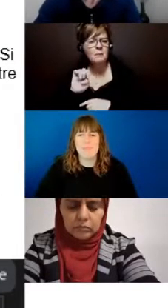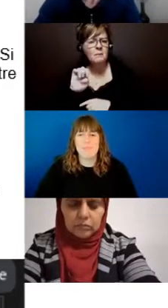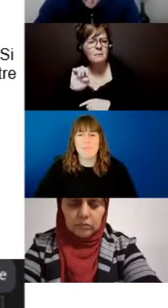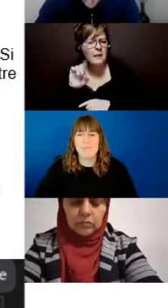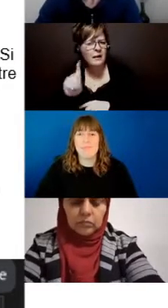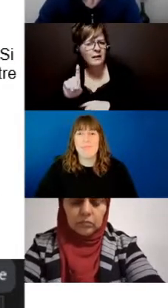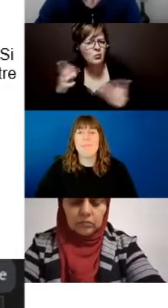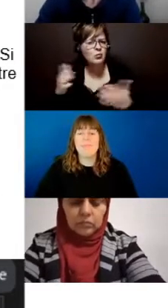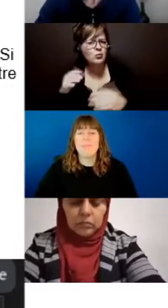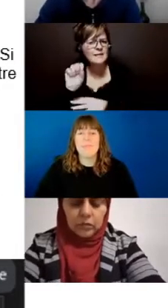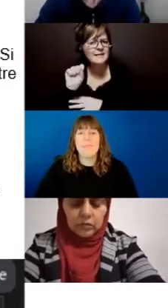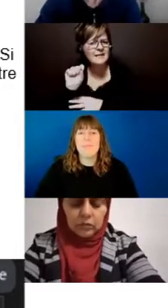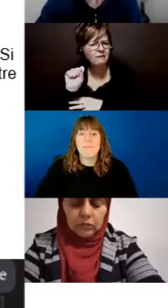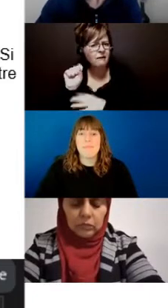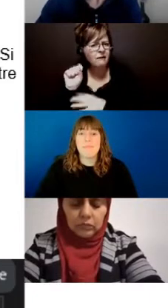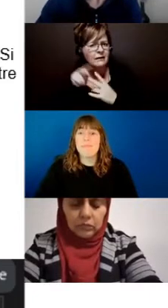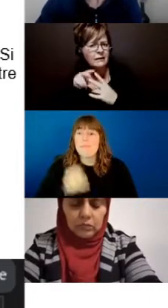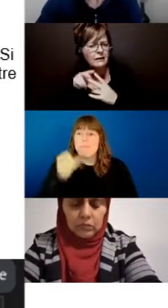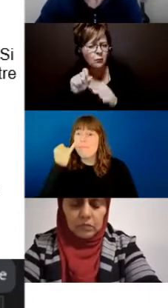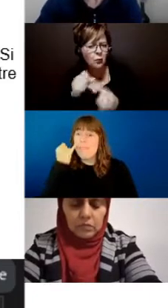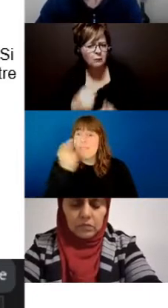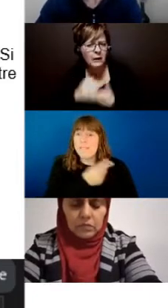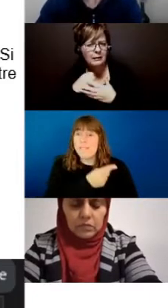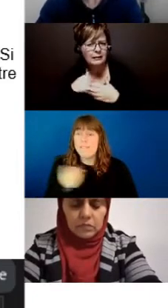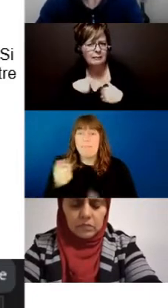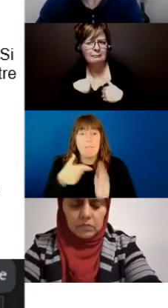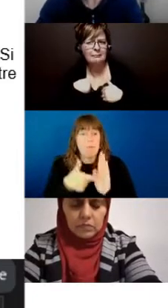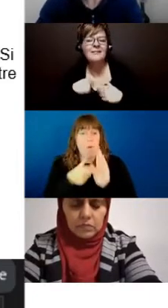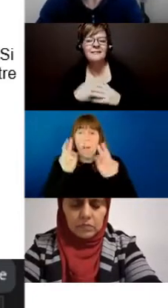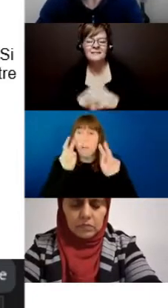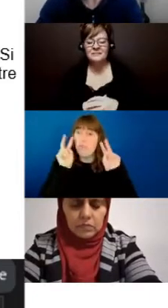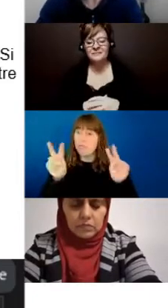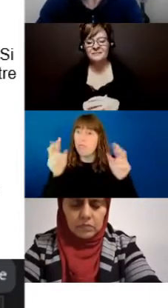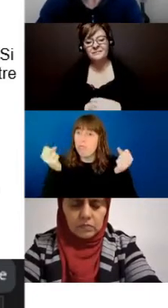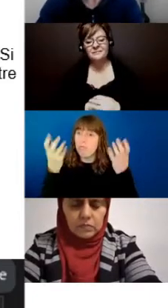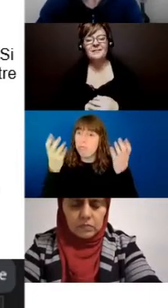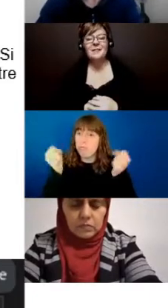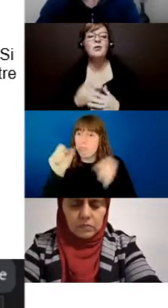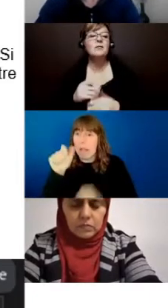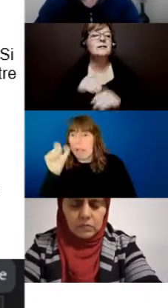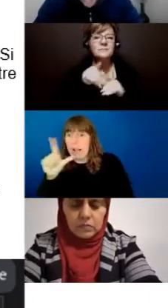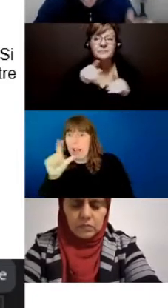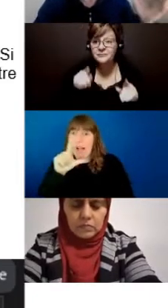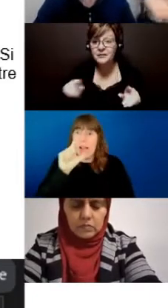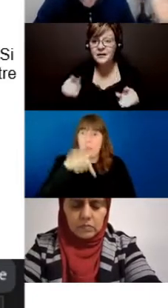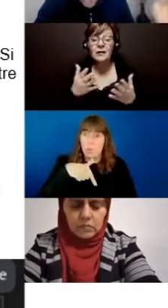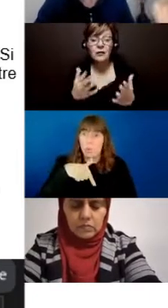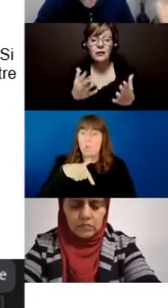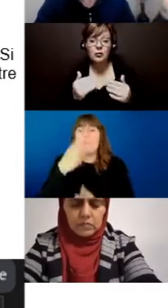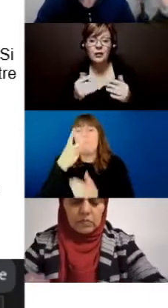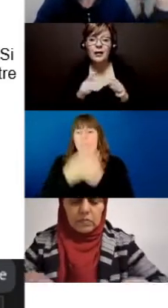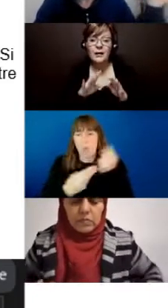for those that require asl or lsq interpretation we'll be spotlighting those components through the